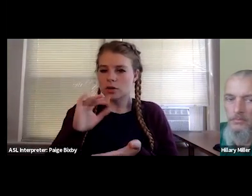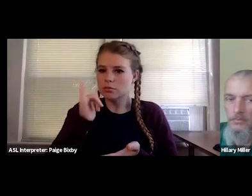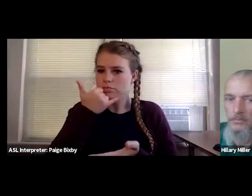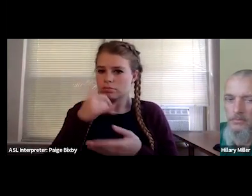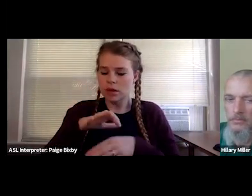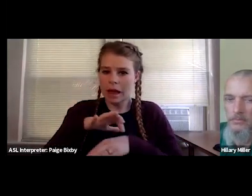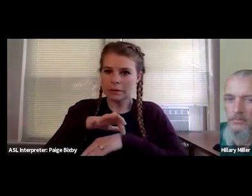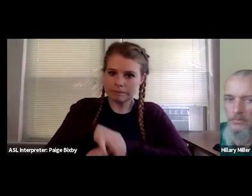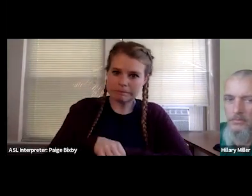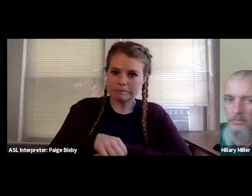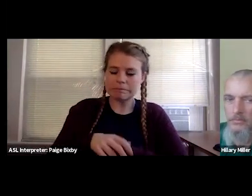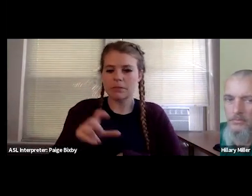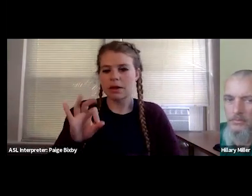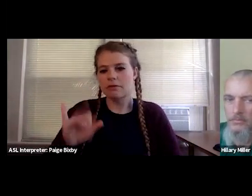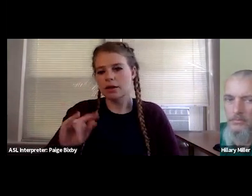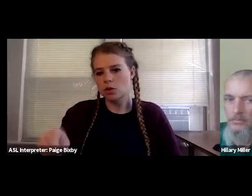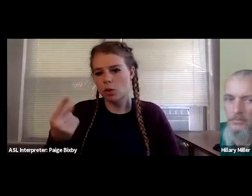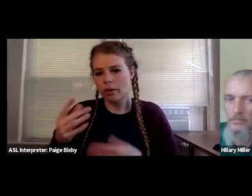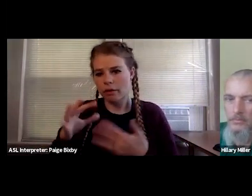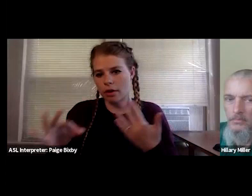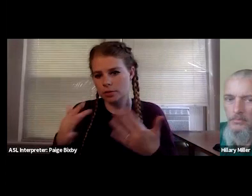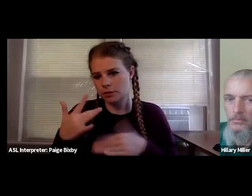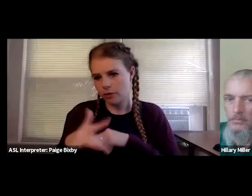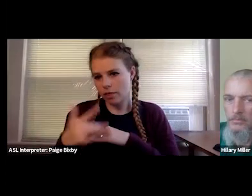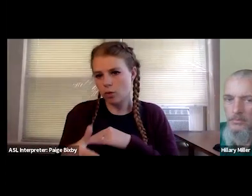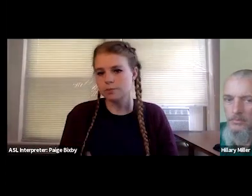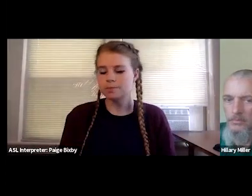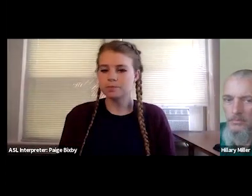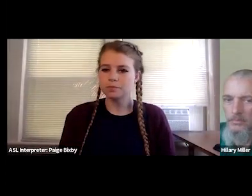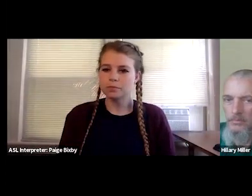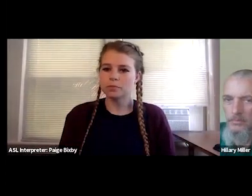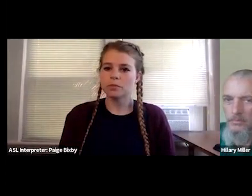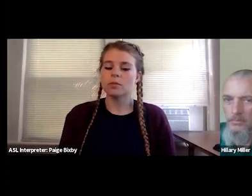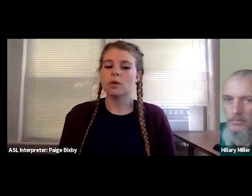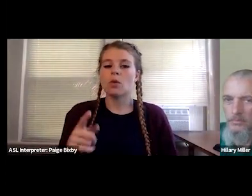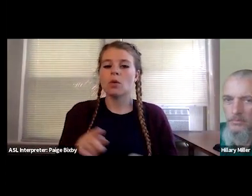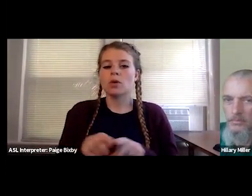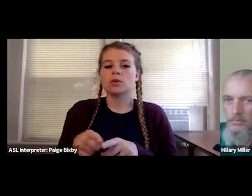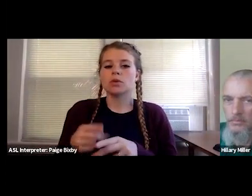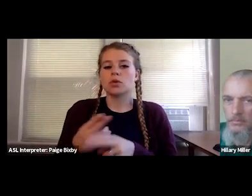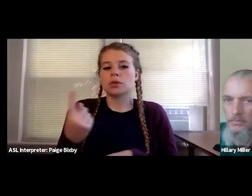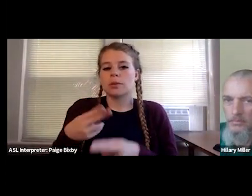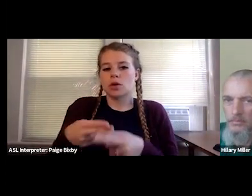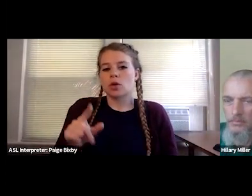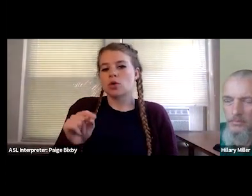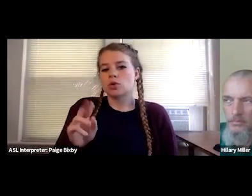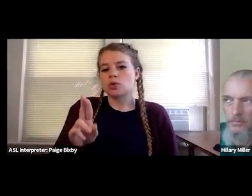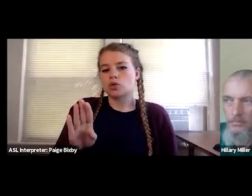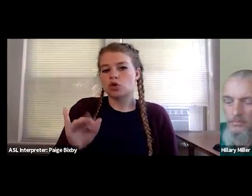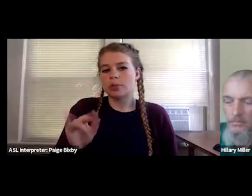if that's the only option that's available. And we also use something called Tubinet. I know it might be expensive if you're not going through someone's insurance,